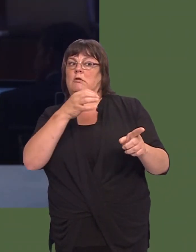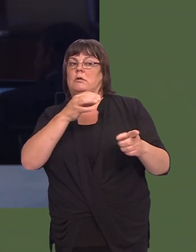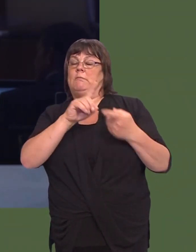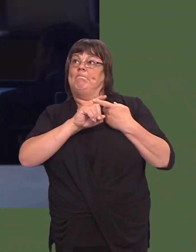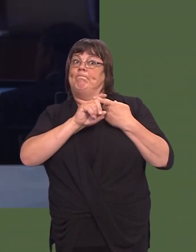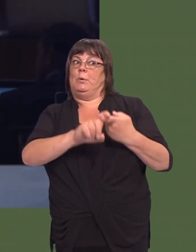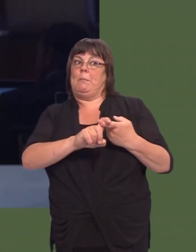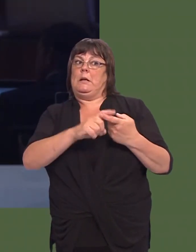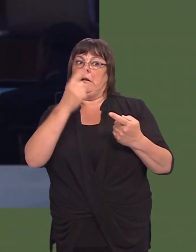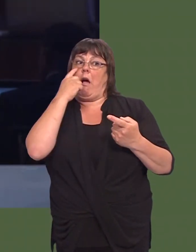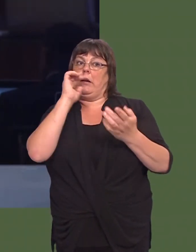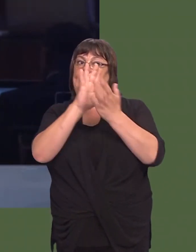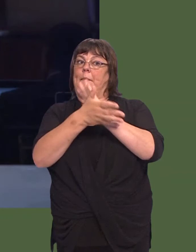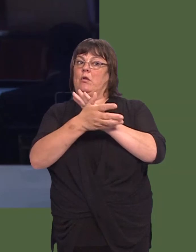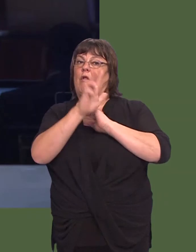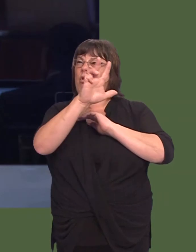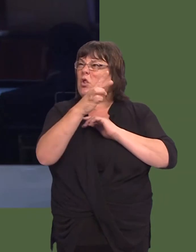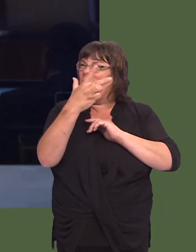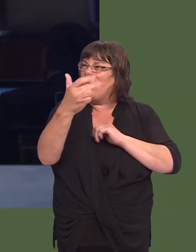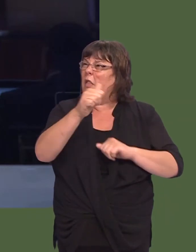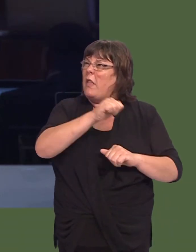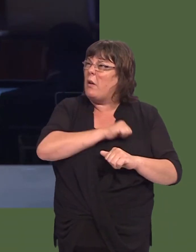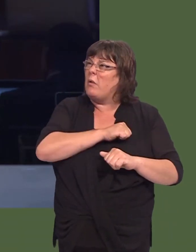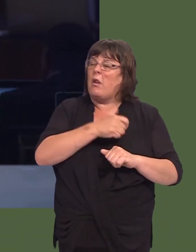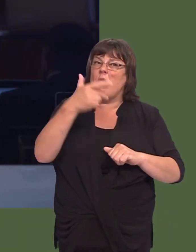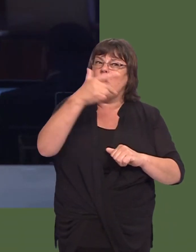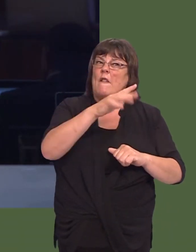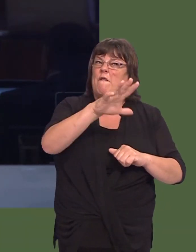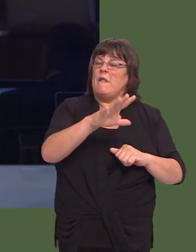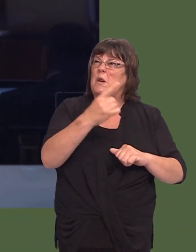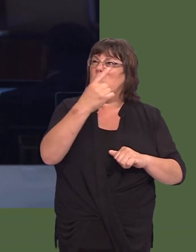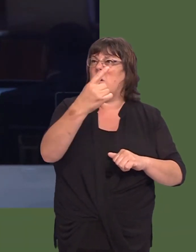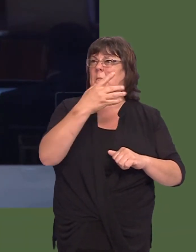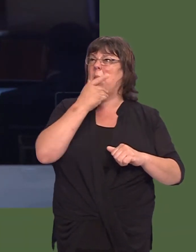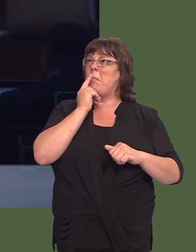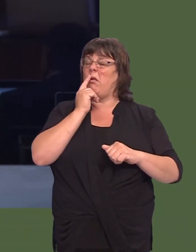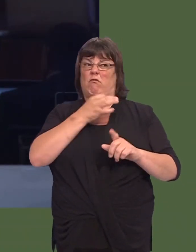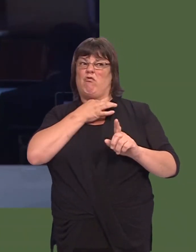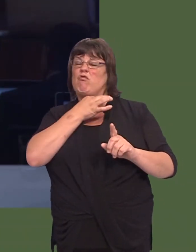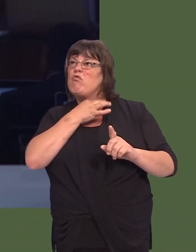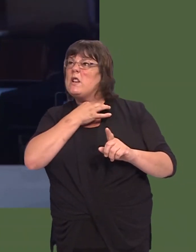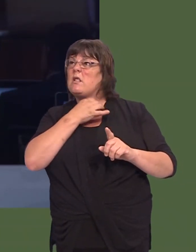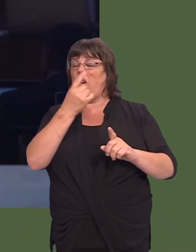of permanent damage to their sightóthatís 33,351 individuals in Wales who are at risk